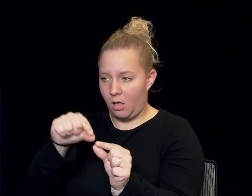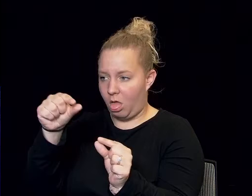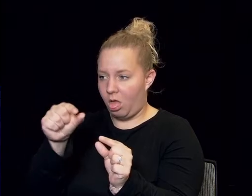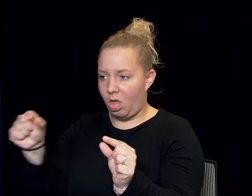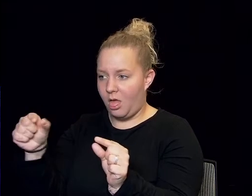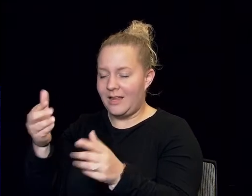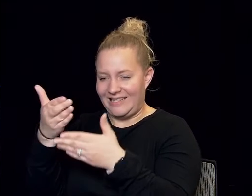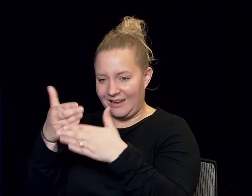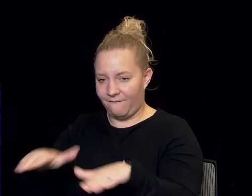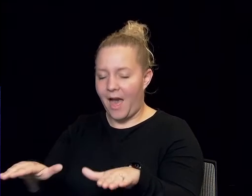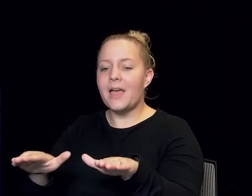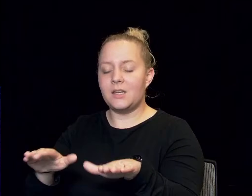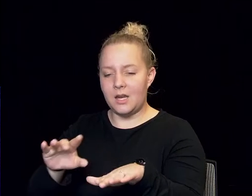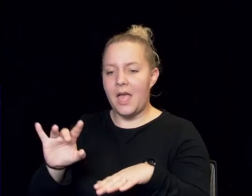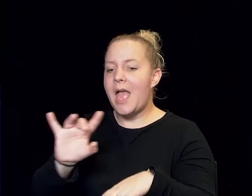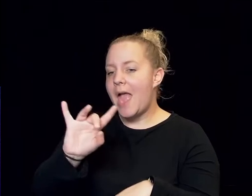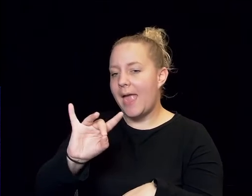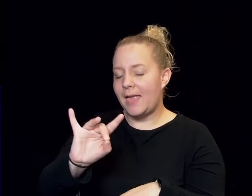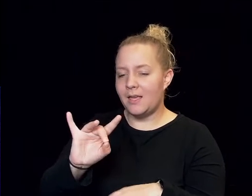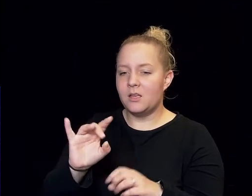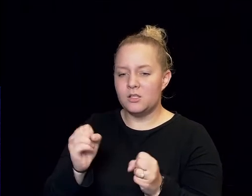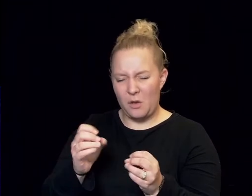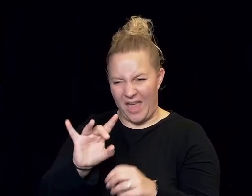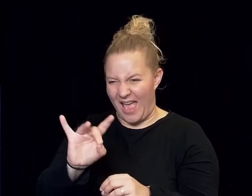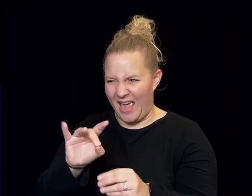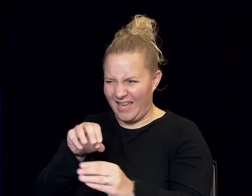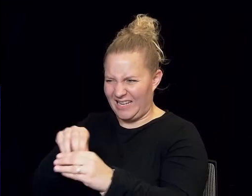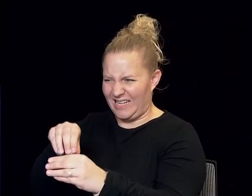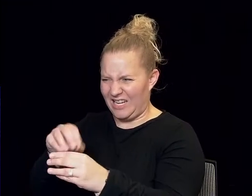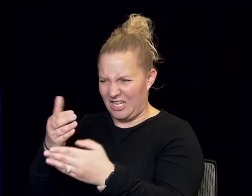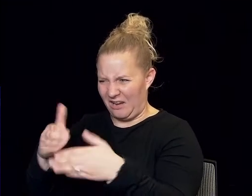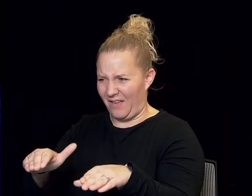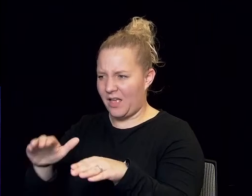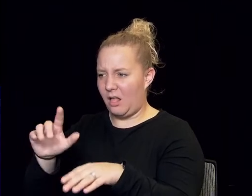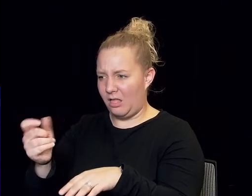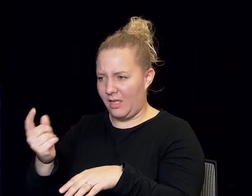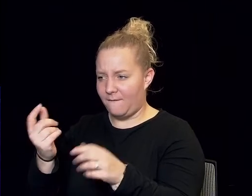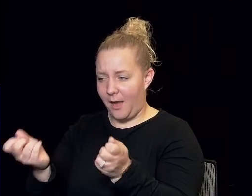divide it out. So, how many times is 8 go into 11? It goes in once. So, 1 times 8 gives